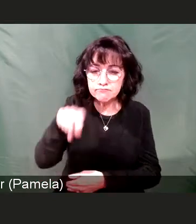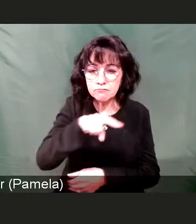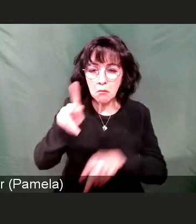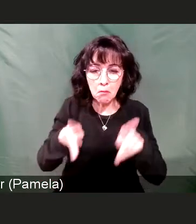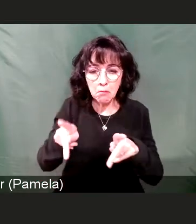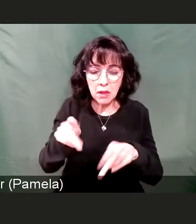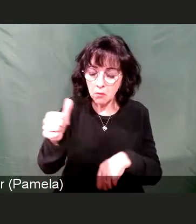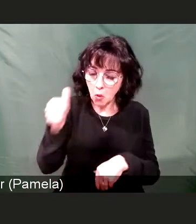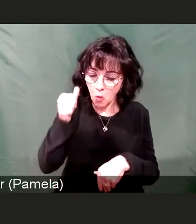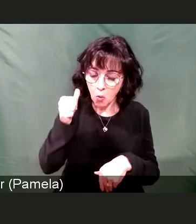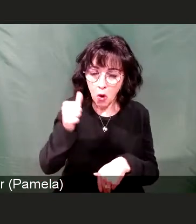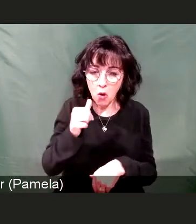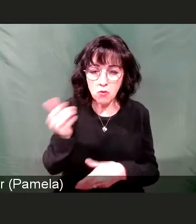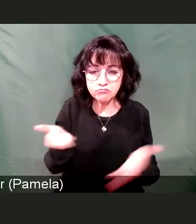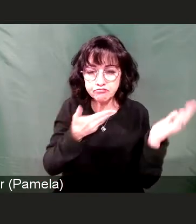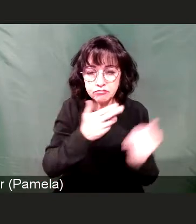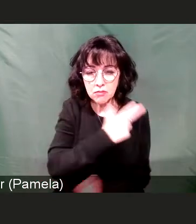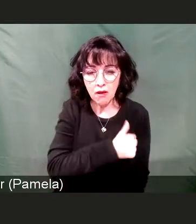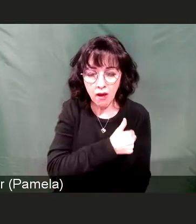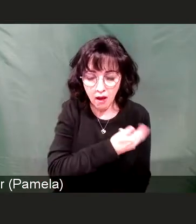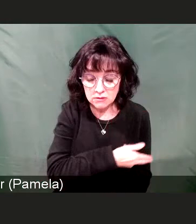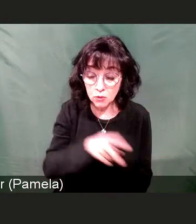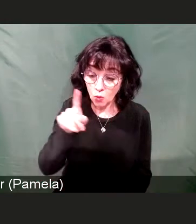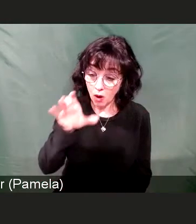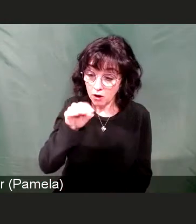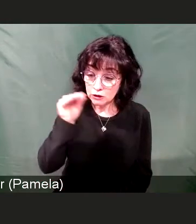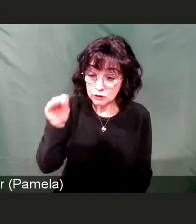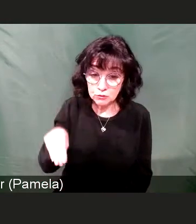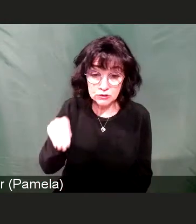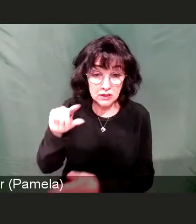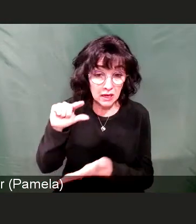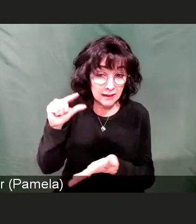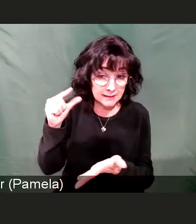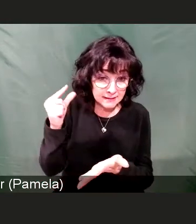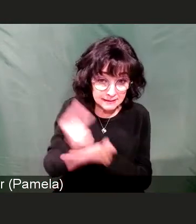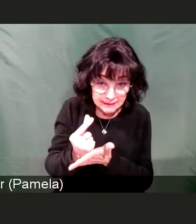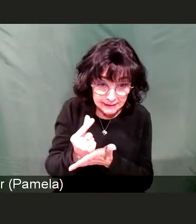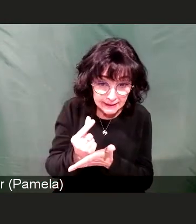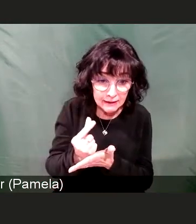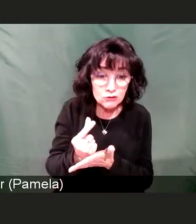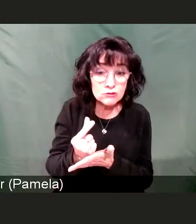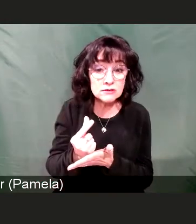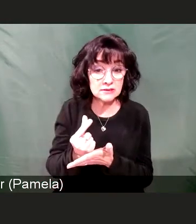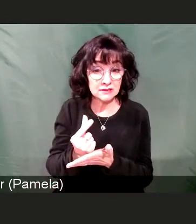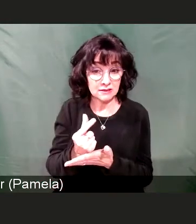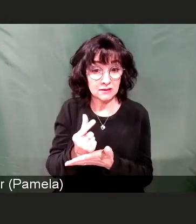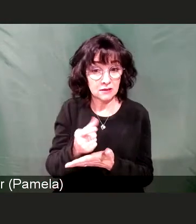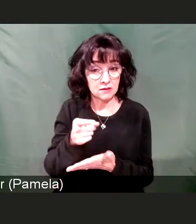after becoming infected with COVID despite receiving those two doses of vaccine.